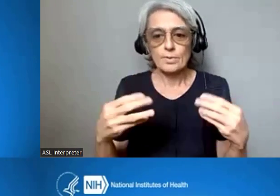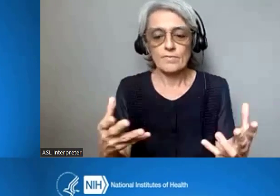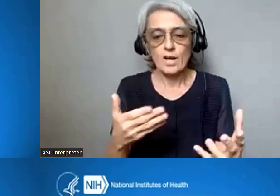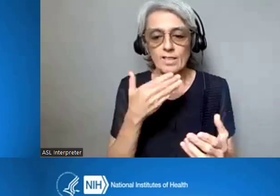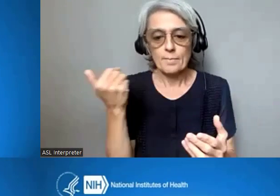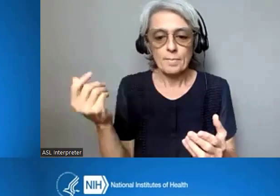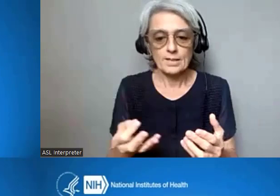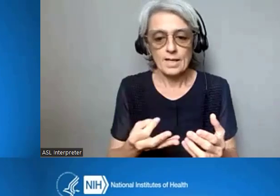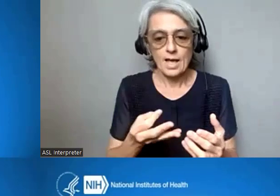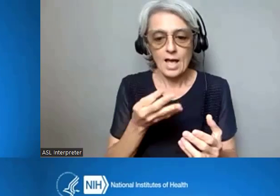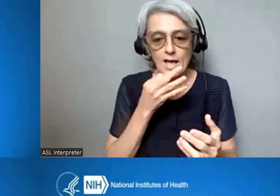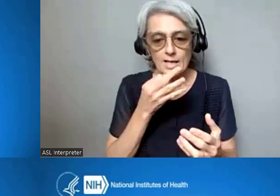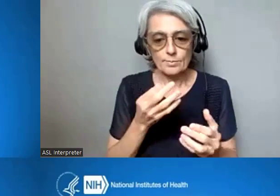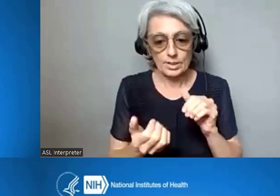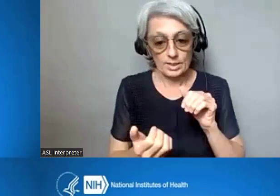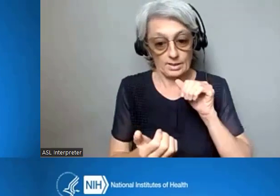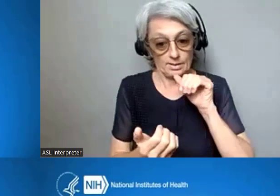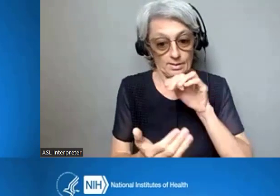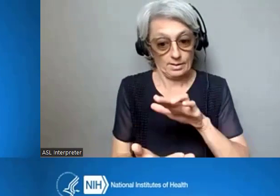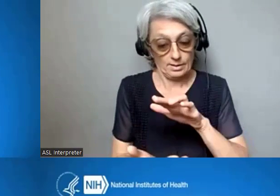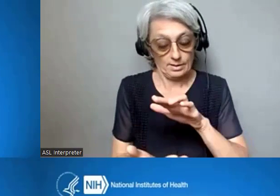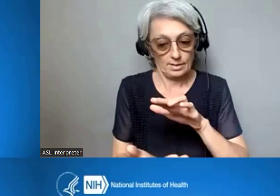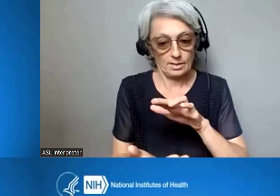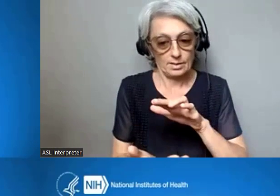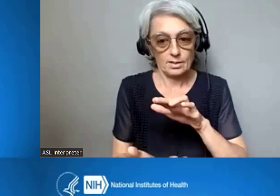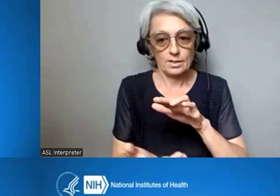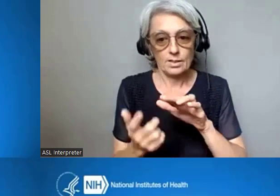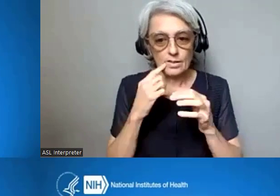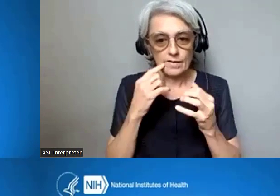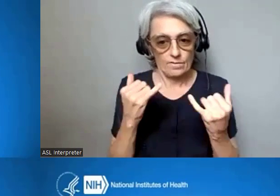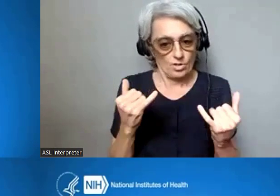for the current group or of R15 applications.